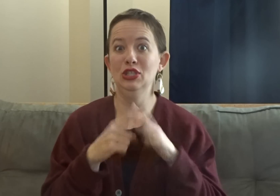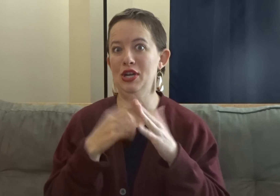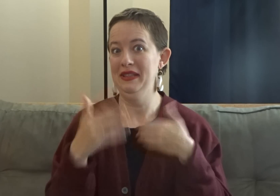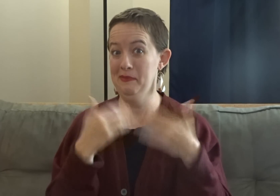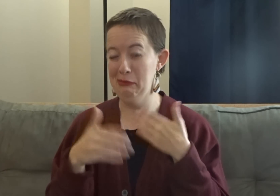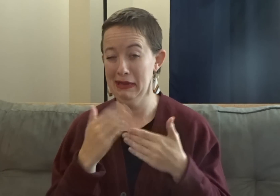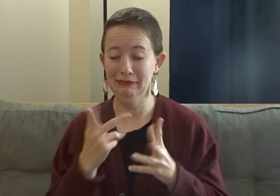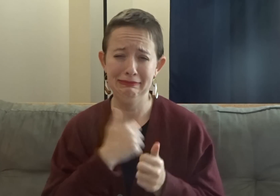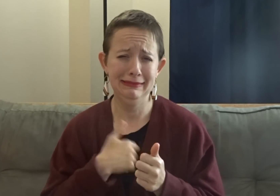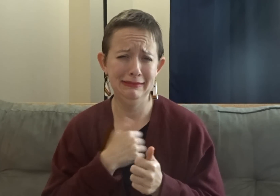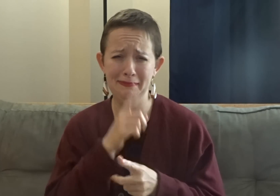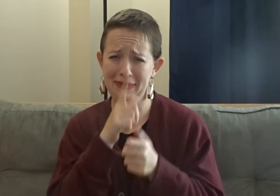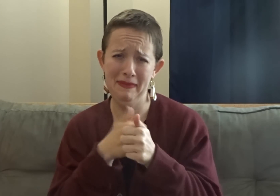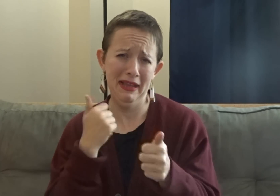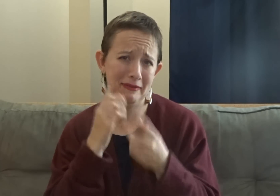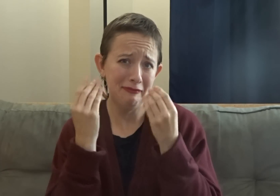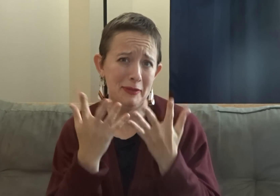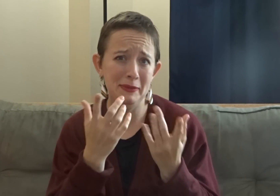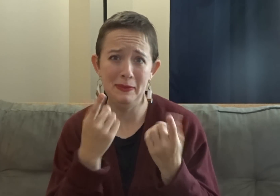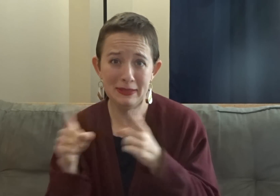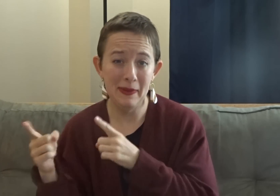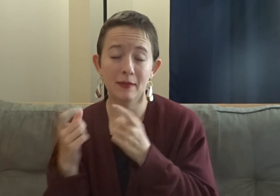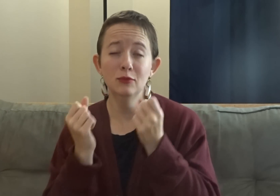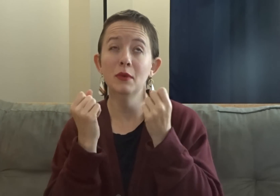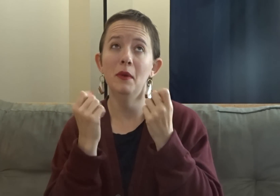We've already kind of started the process. I'm sorry we're really so far behind